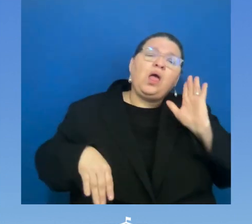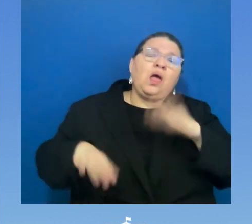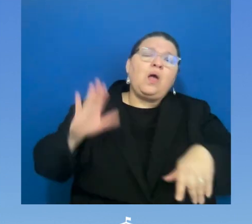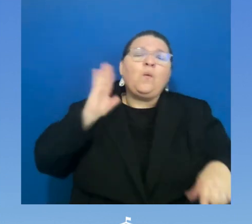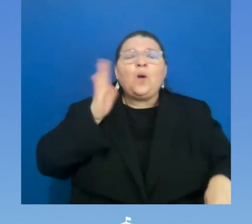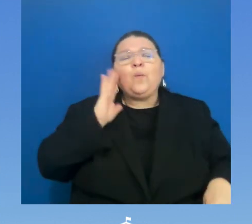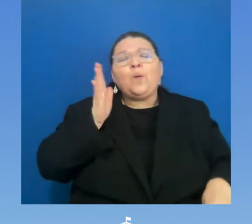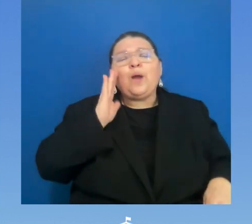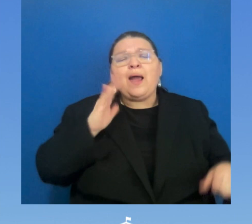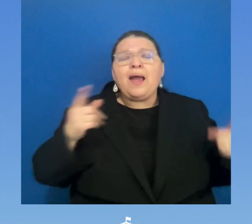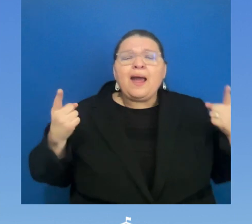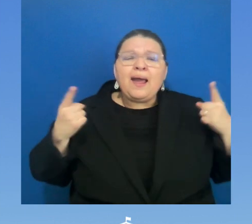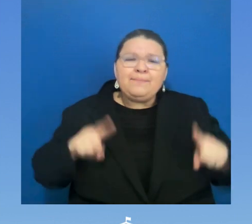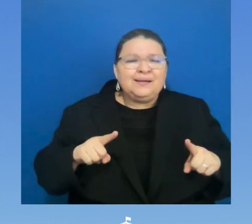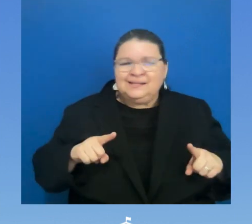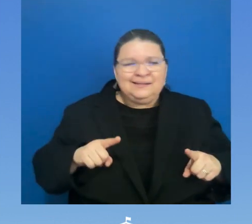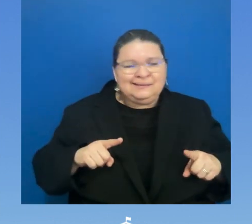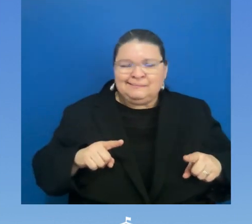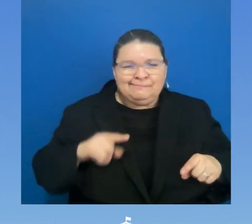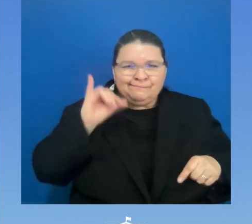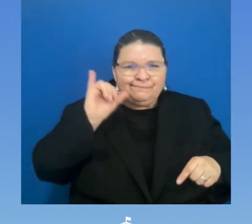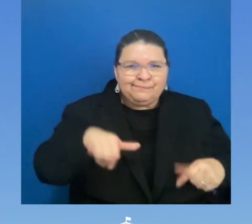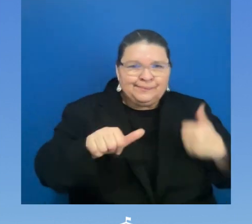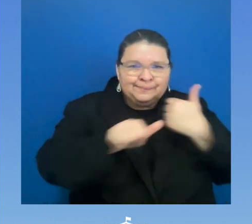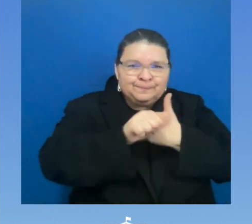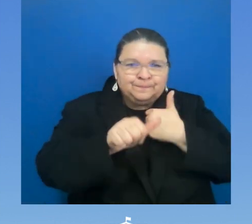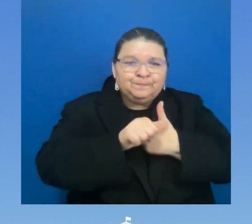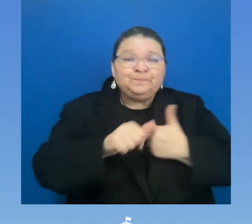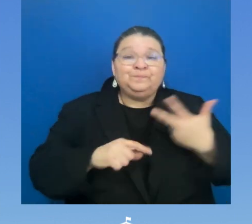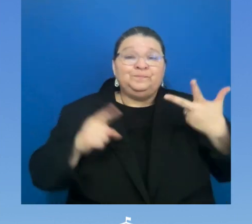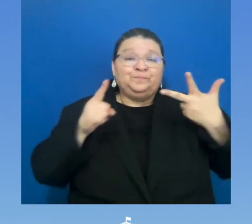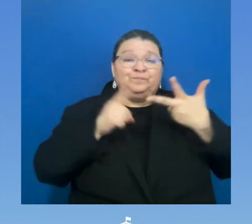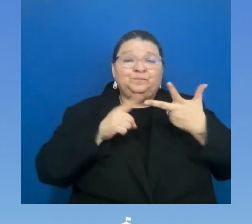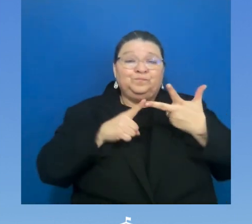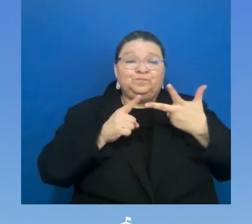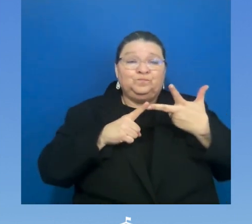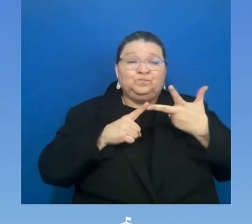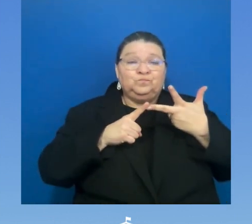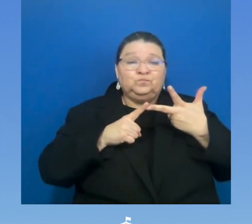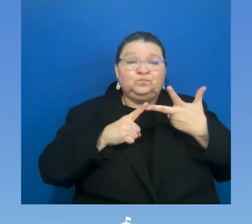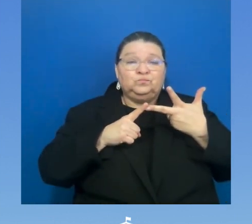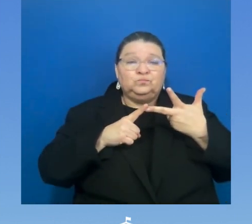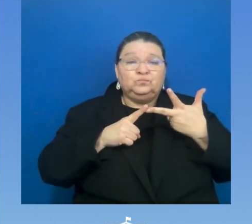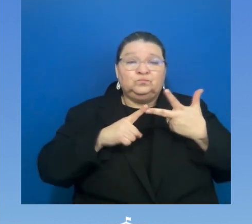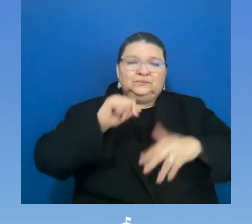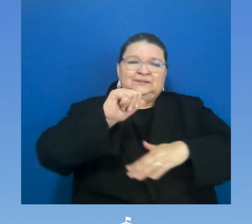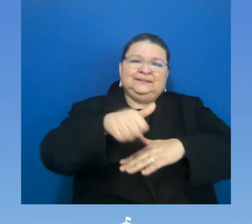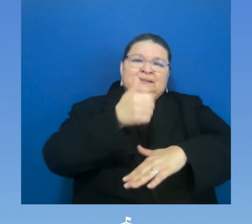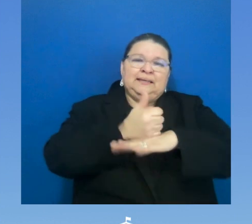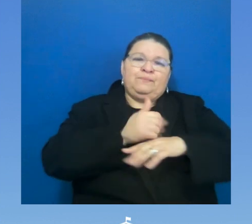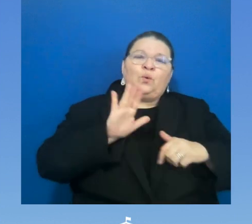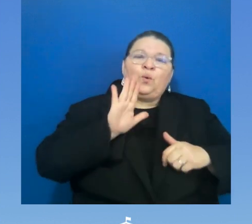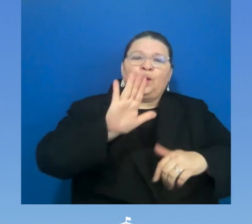Third, have a culture that enables mentorship and enables sponsorship and have that be the norm.